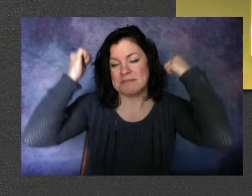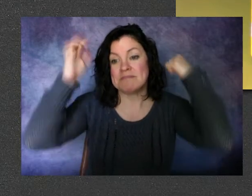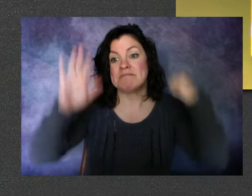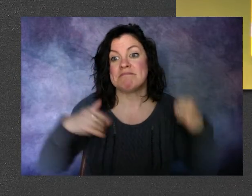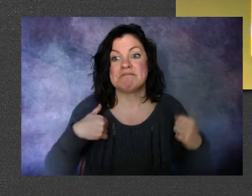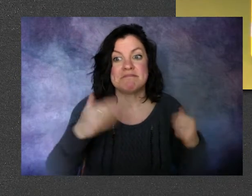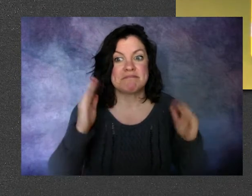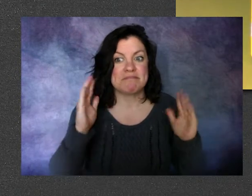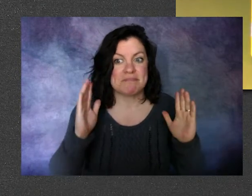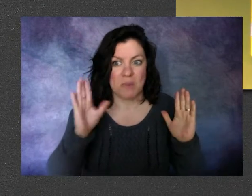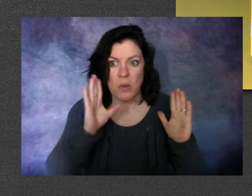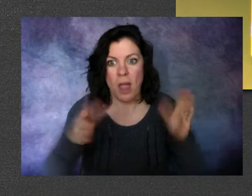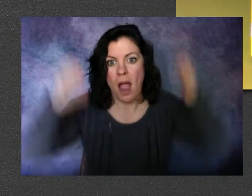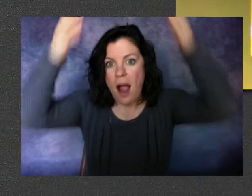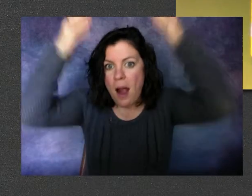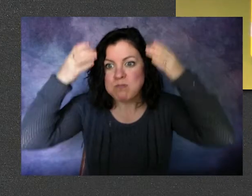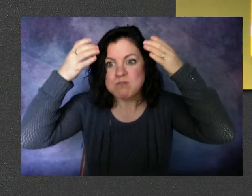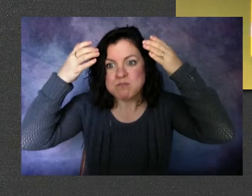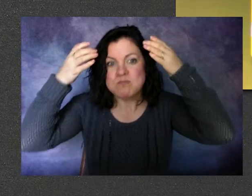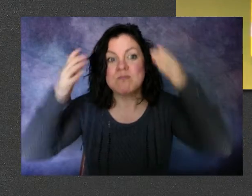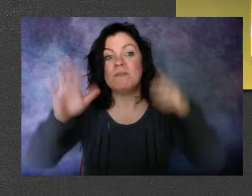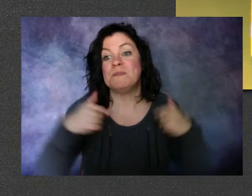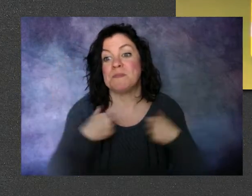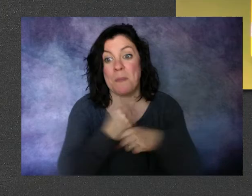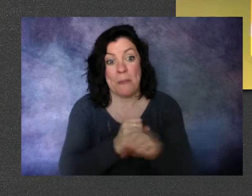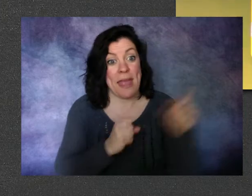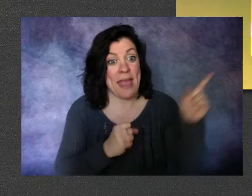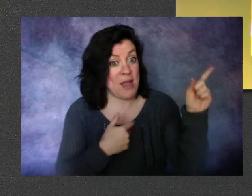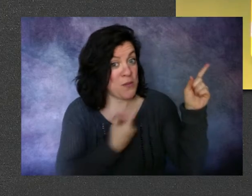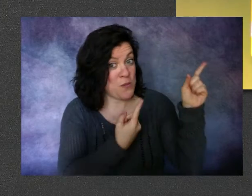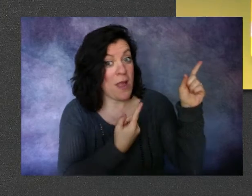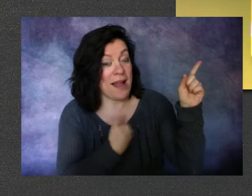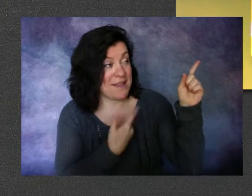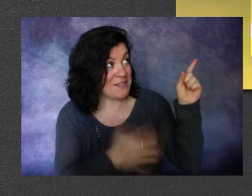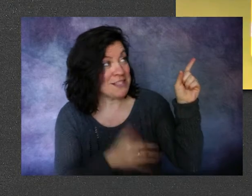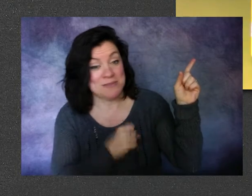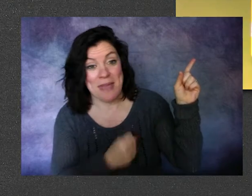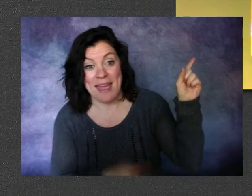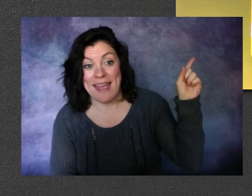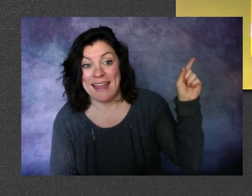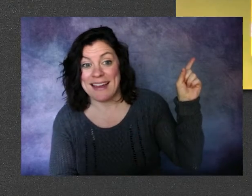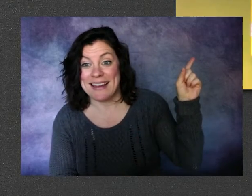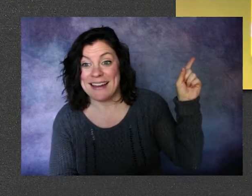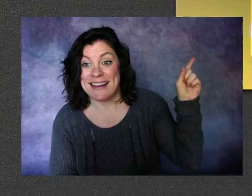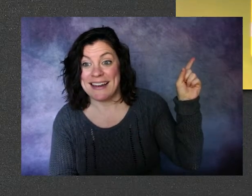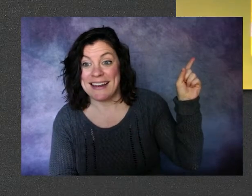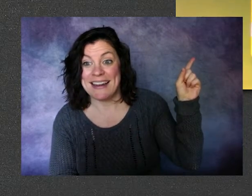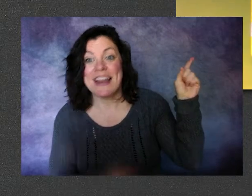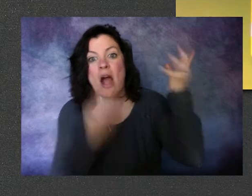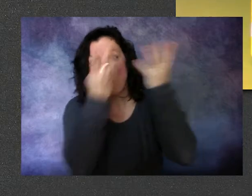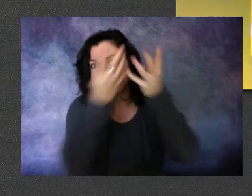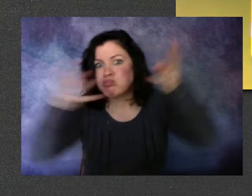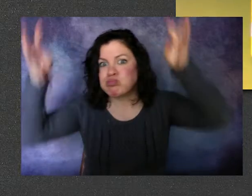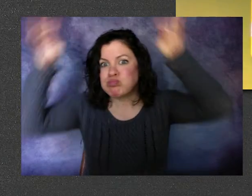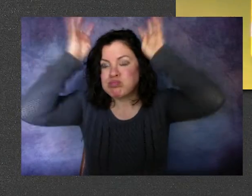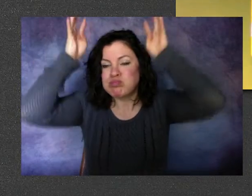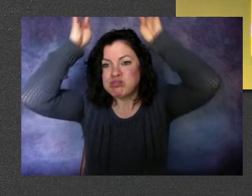He always wears that yellow hat. So I made one like this. It's kinda like a crown.